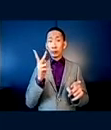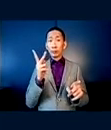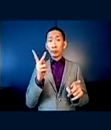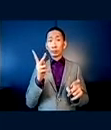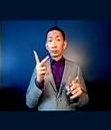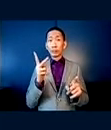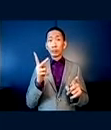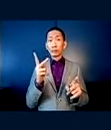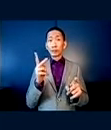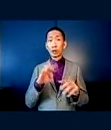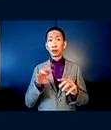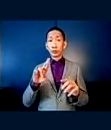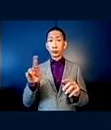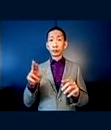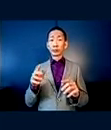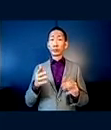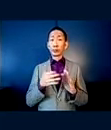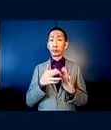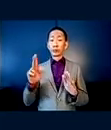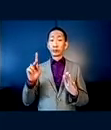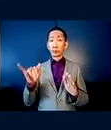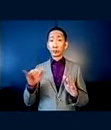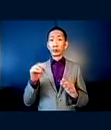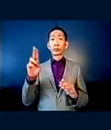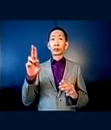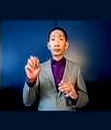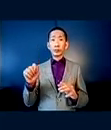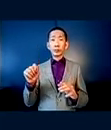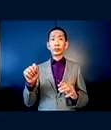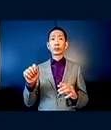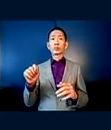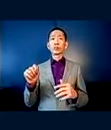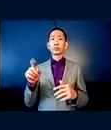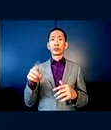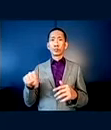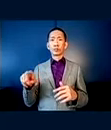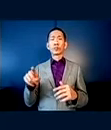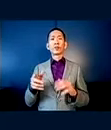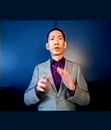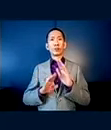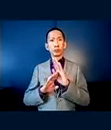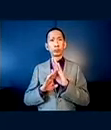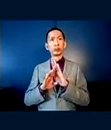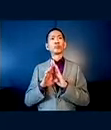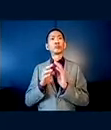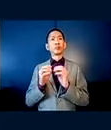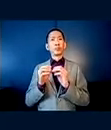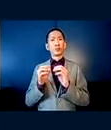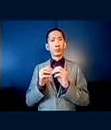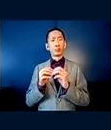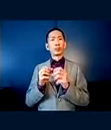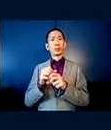YOU CAN SEE HERE ON THE GRAPH ON THE RIGHT, THE REST OF KENTUCKY AND THE U.S., THEY ARE